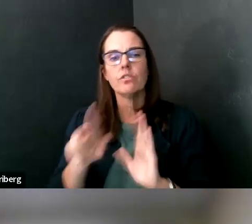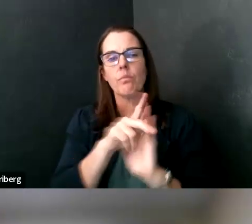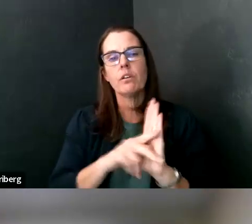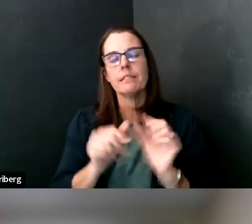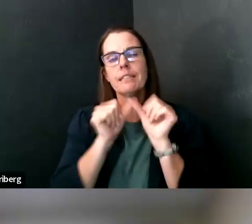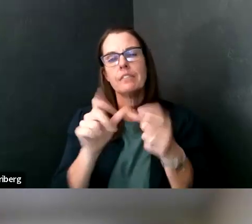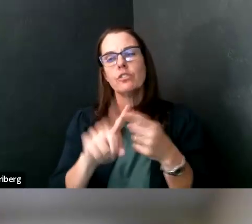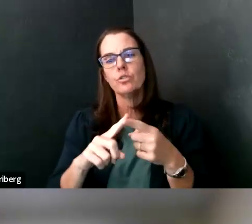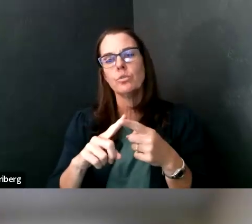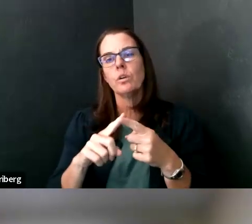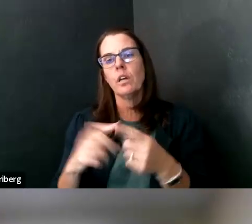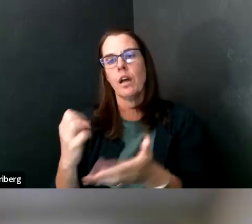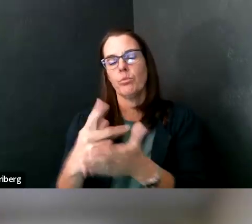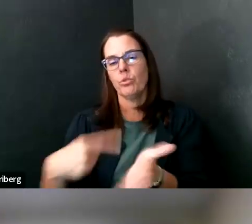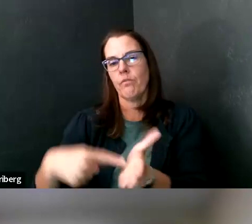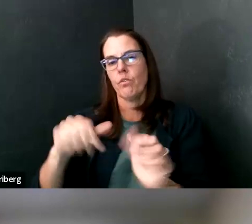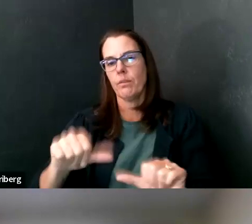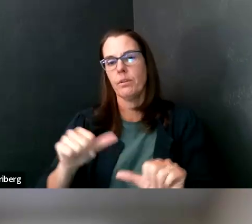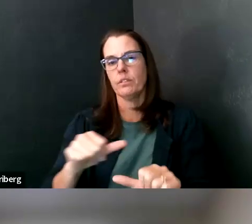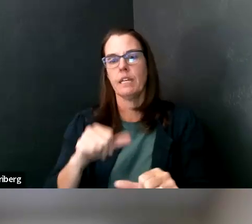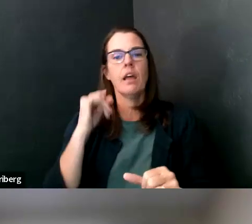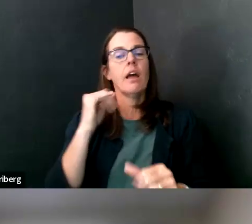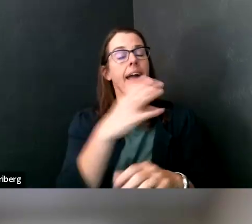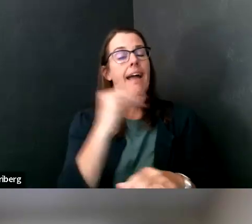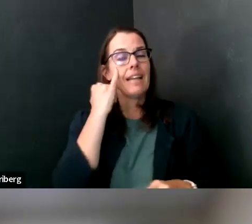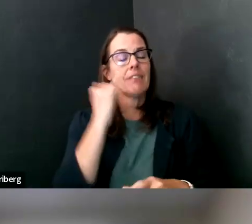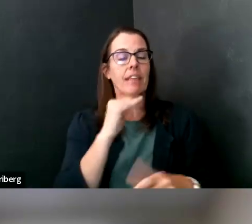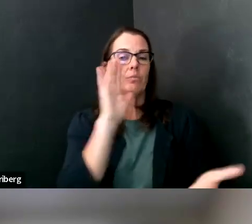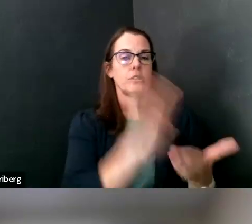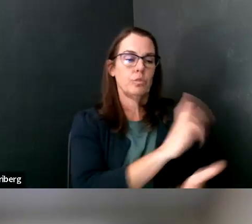be evaluated based on whether they actually reduce patient hardship and protect access